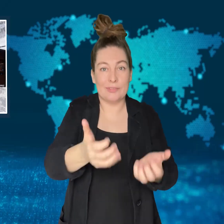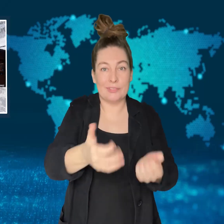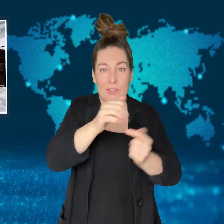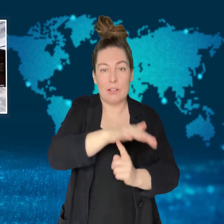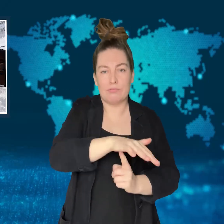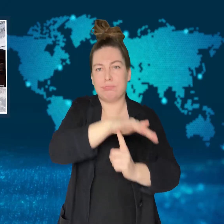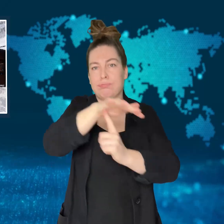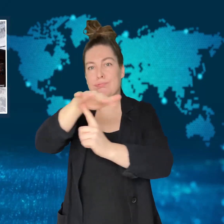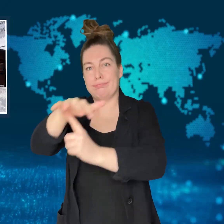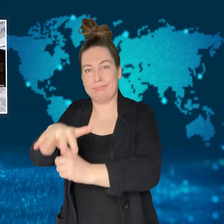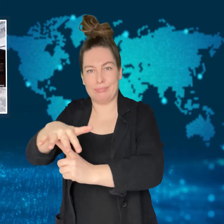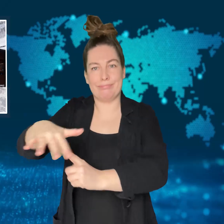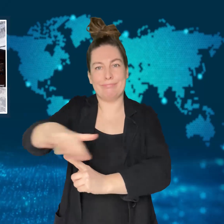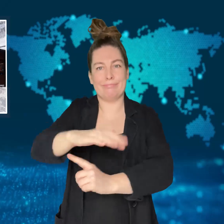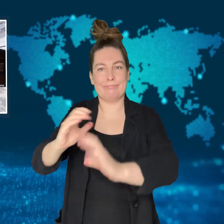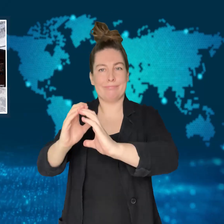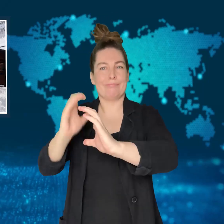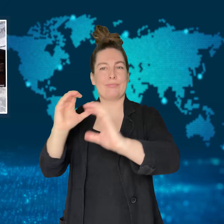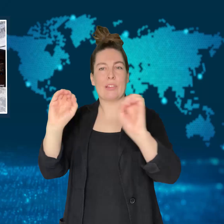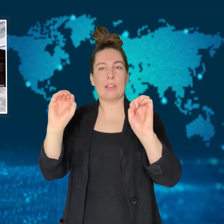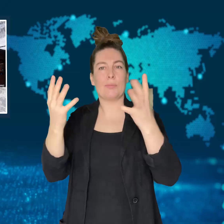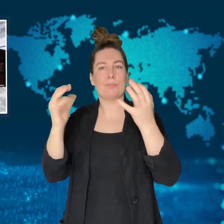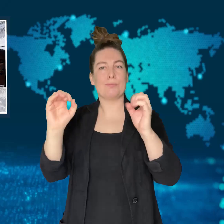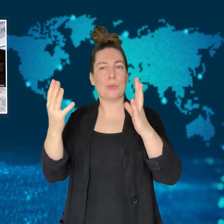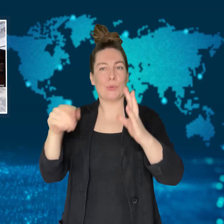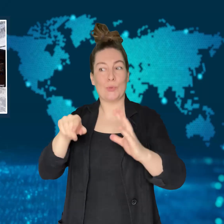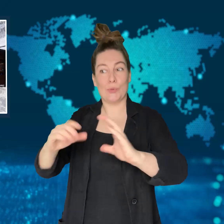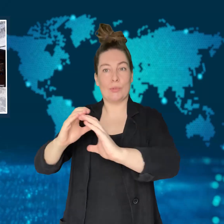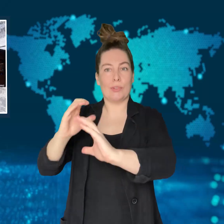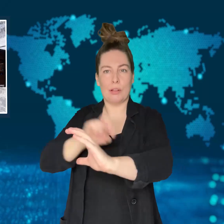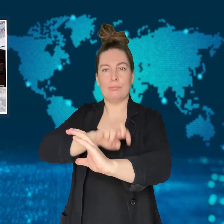One of its pulleys became loose,